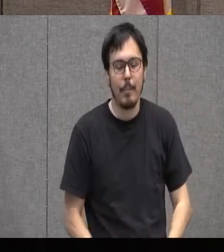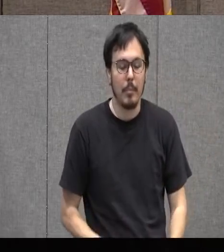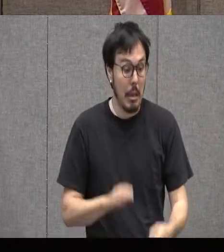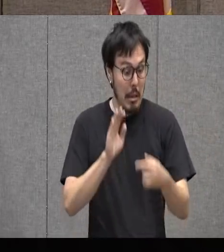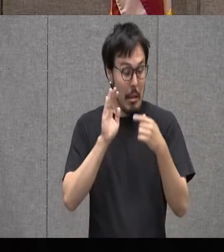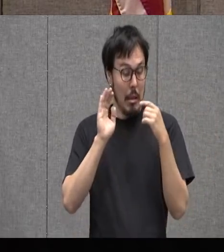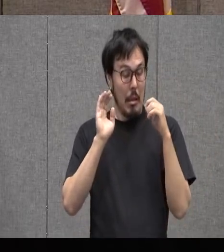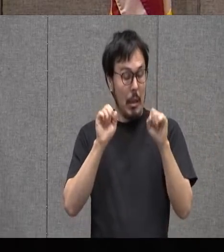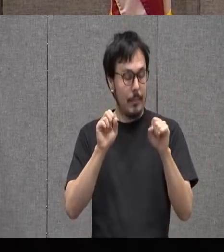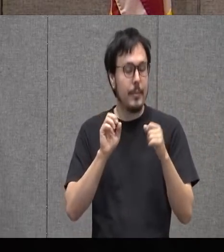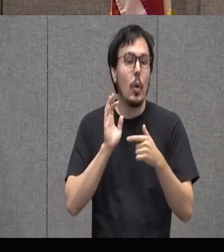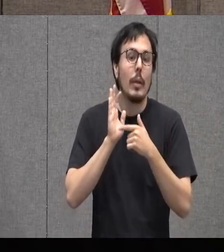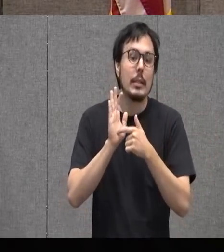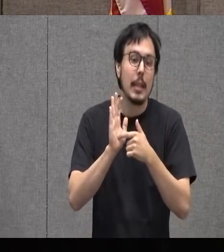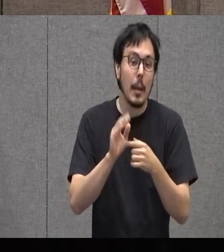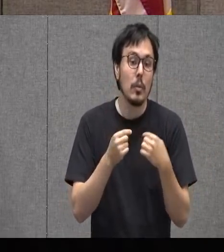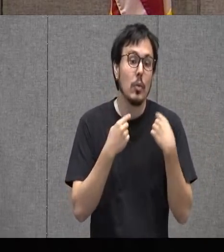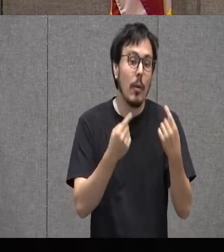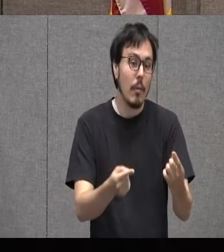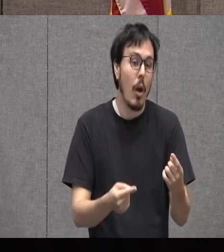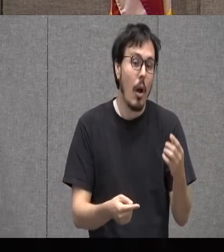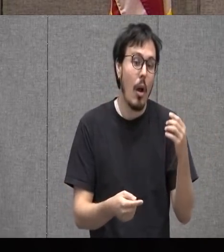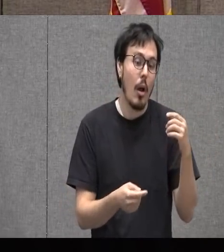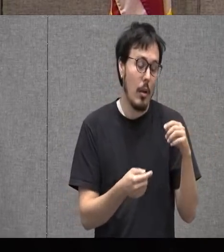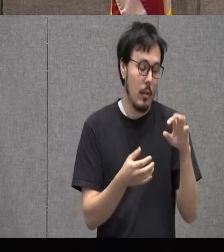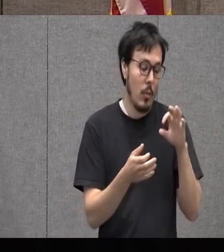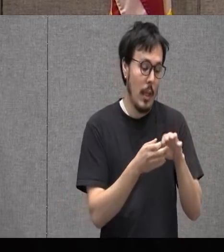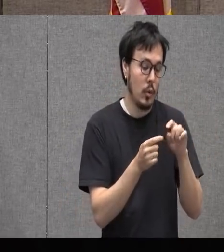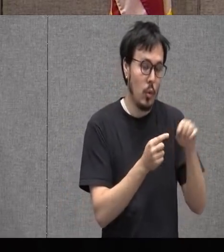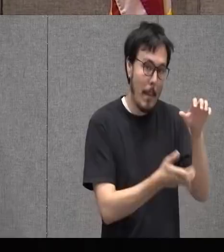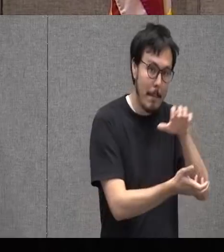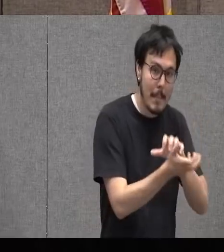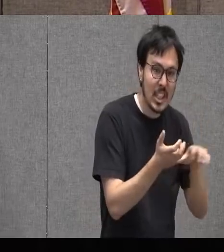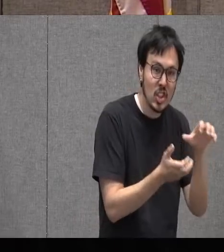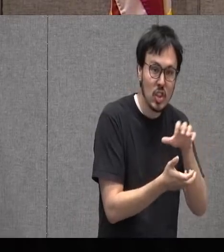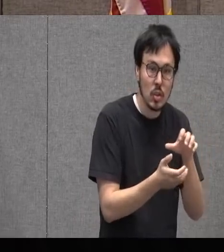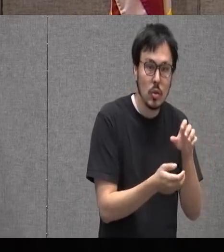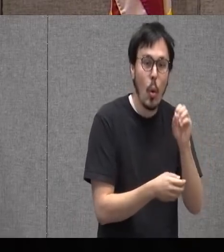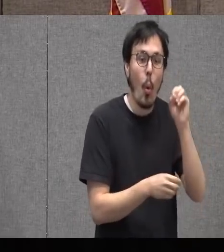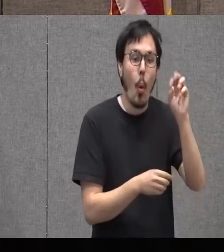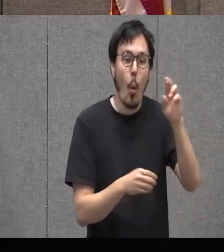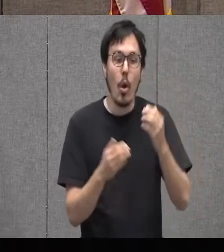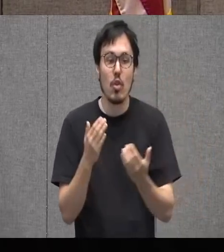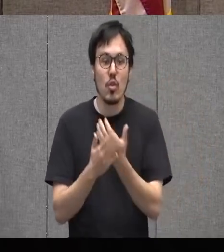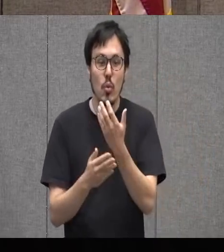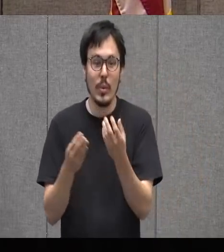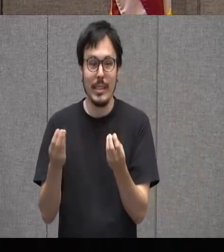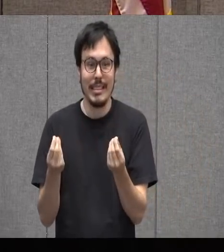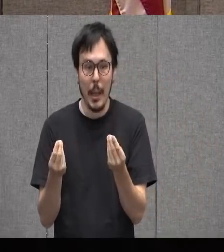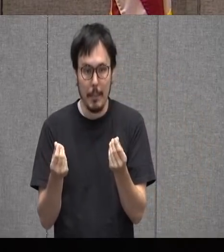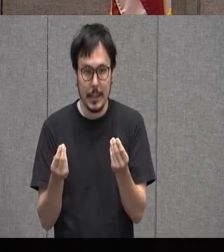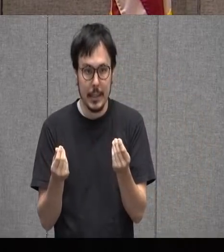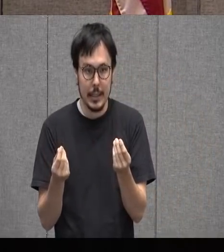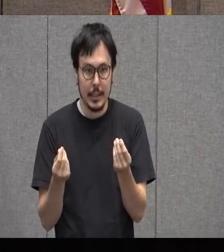about mixtures, creating new substances, combining matter, what questions do you have?